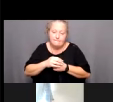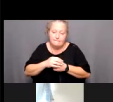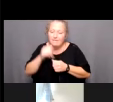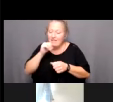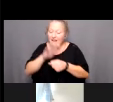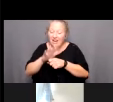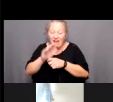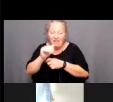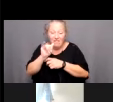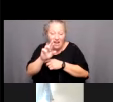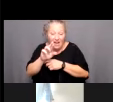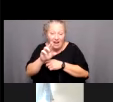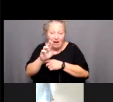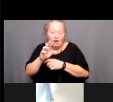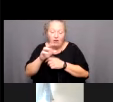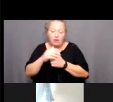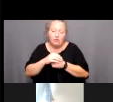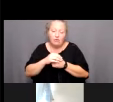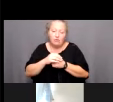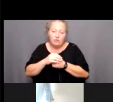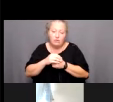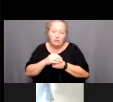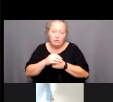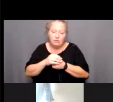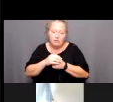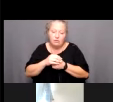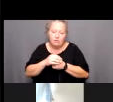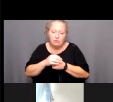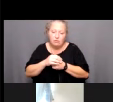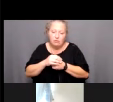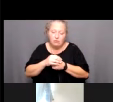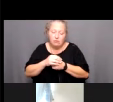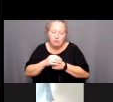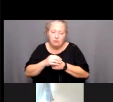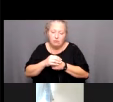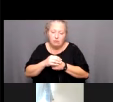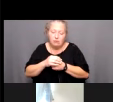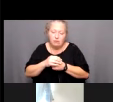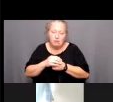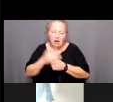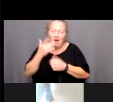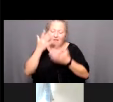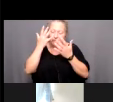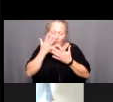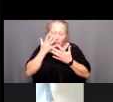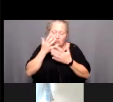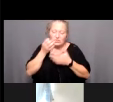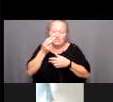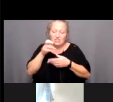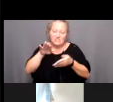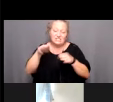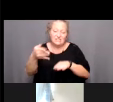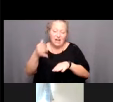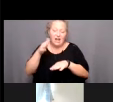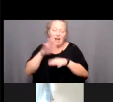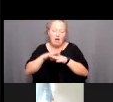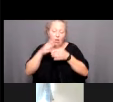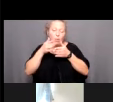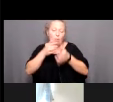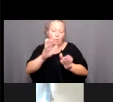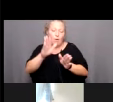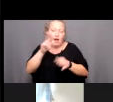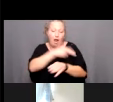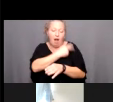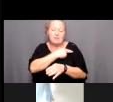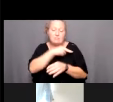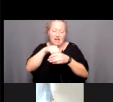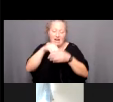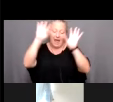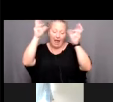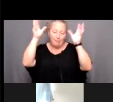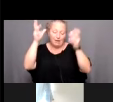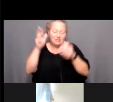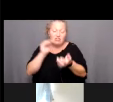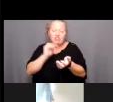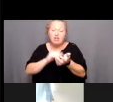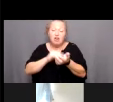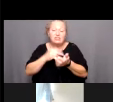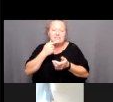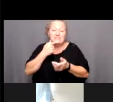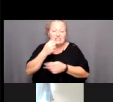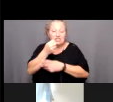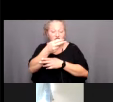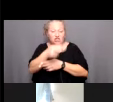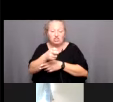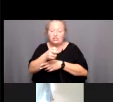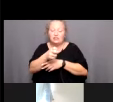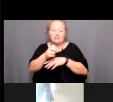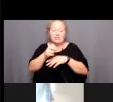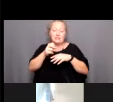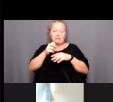in the ambulance. So the doctor said her pain, she had a lot of pain and